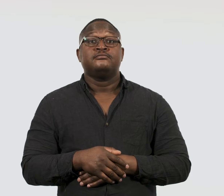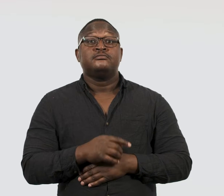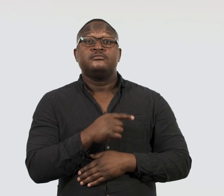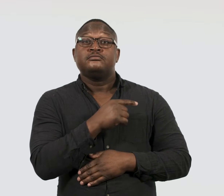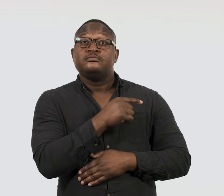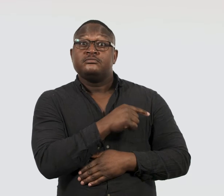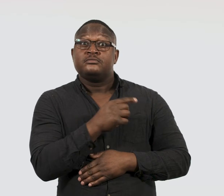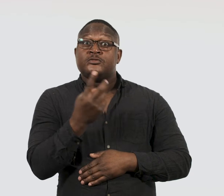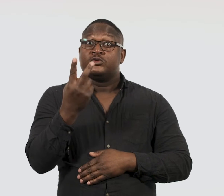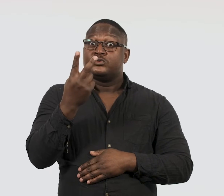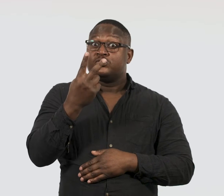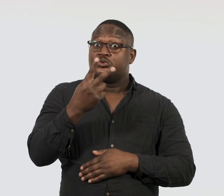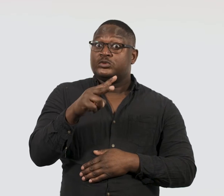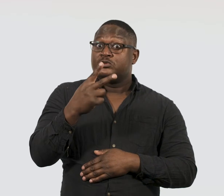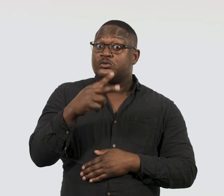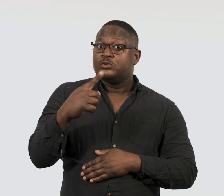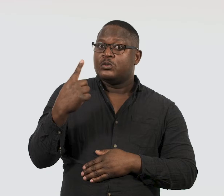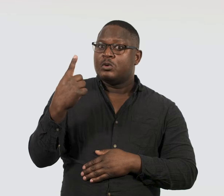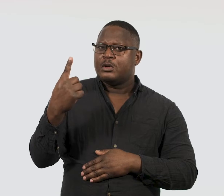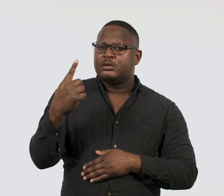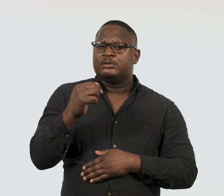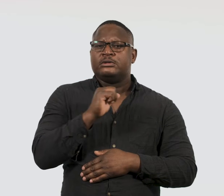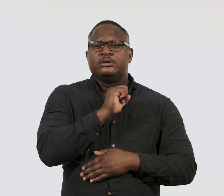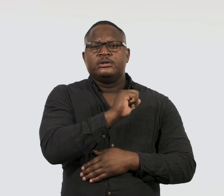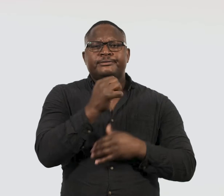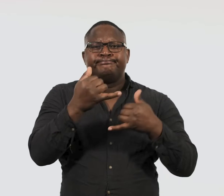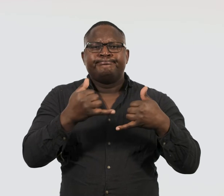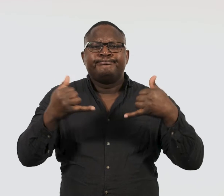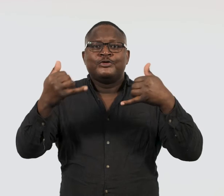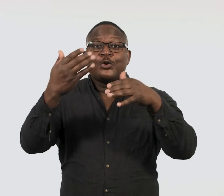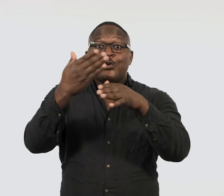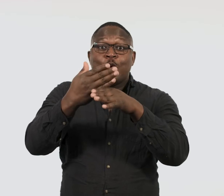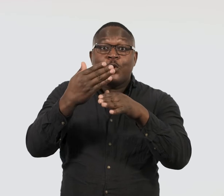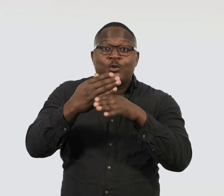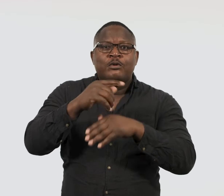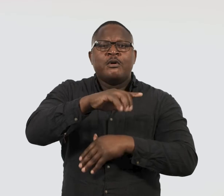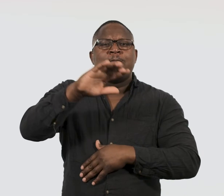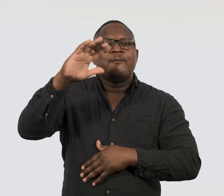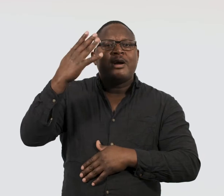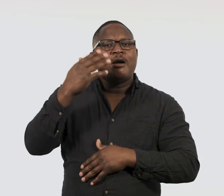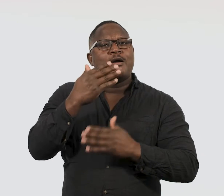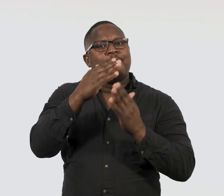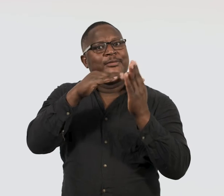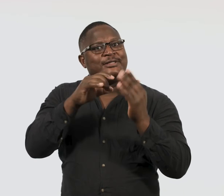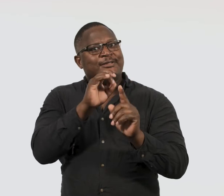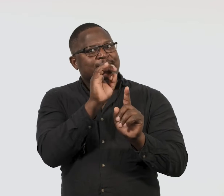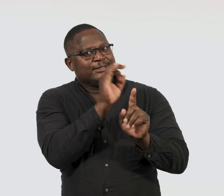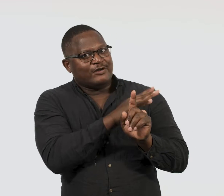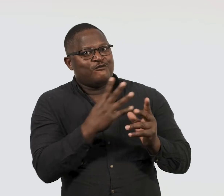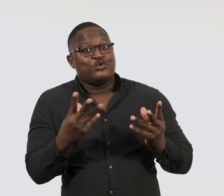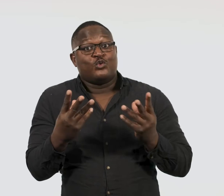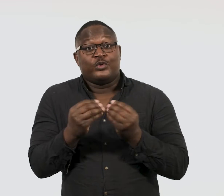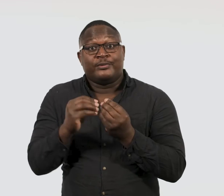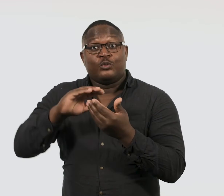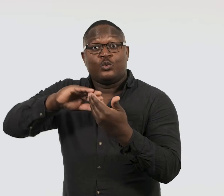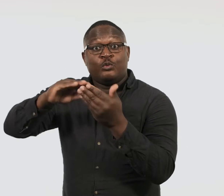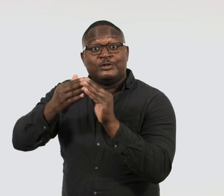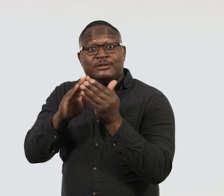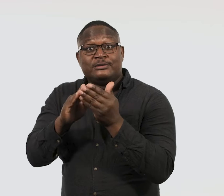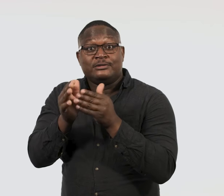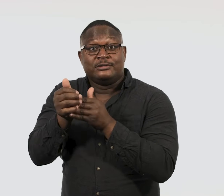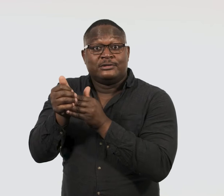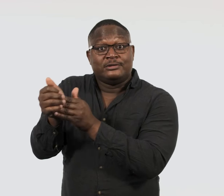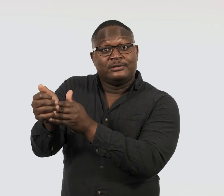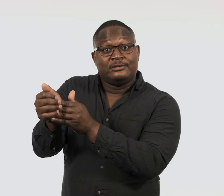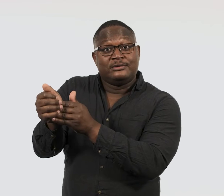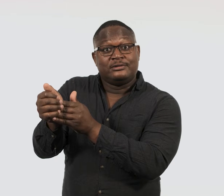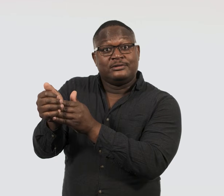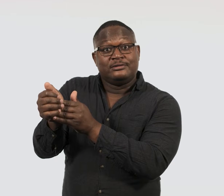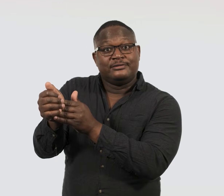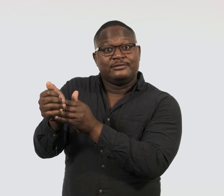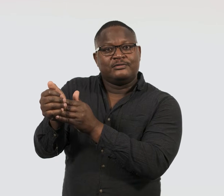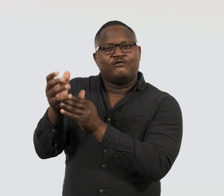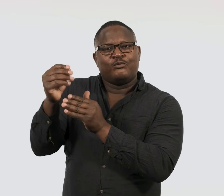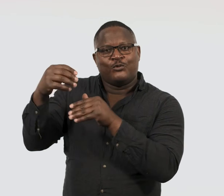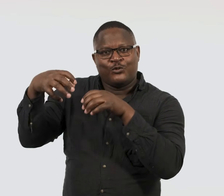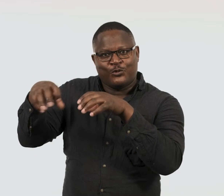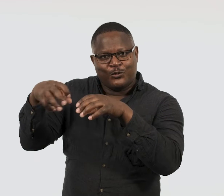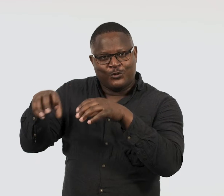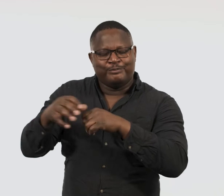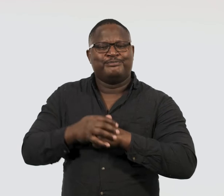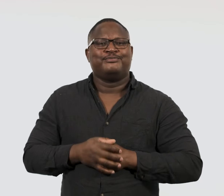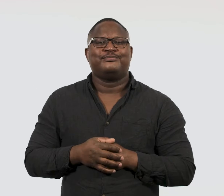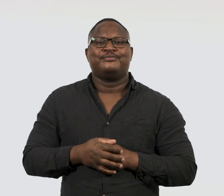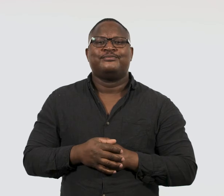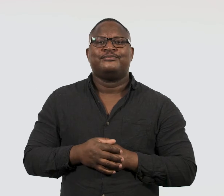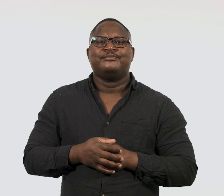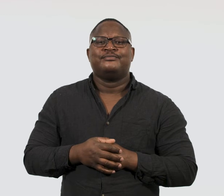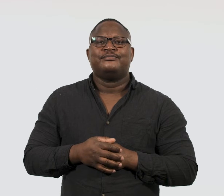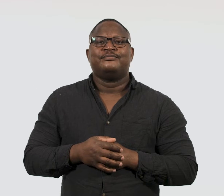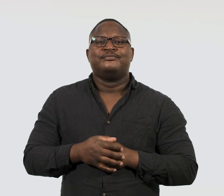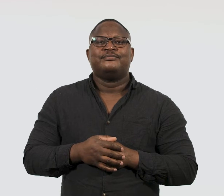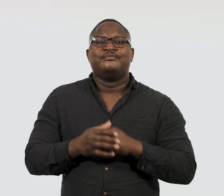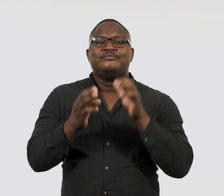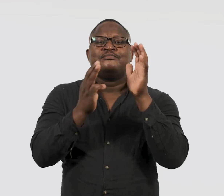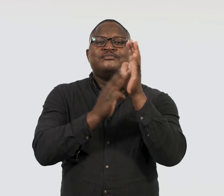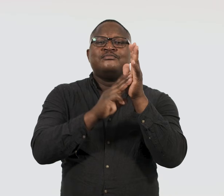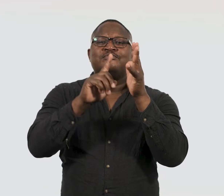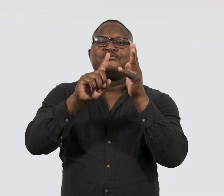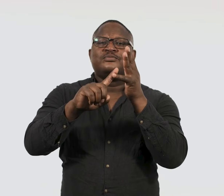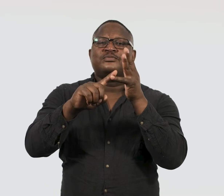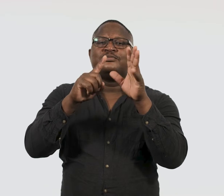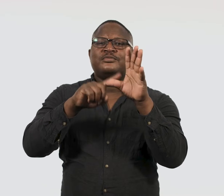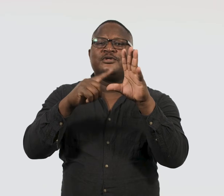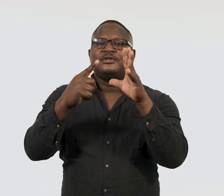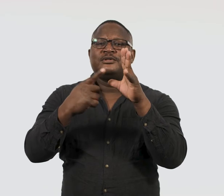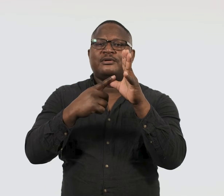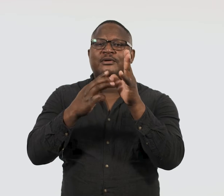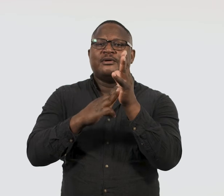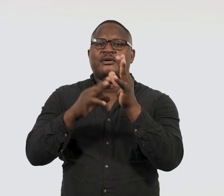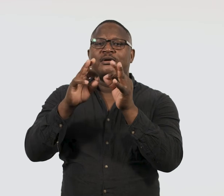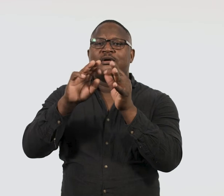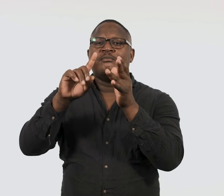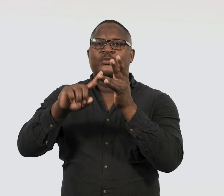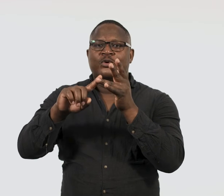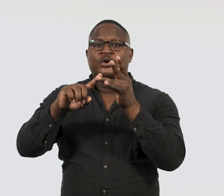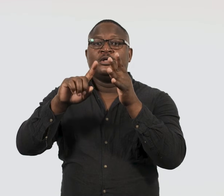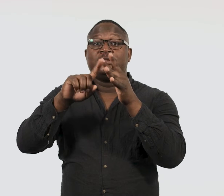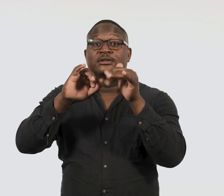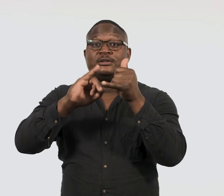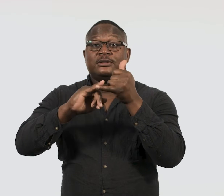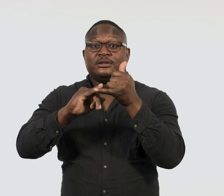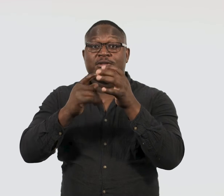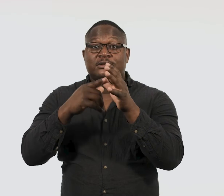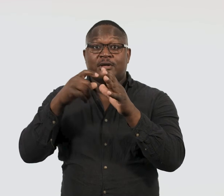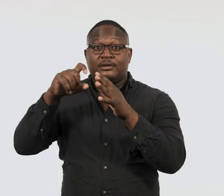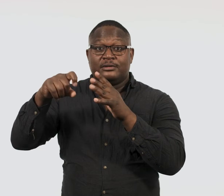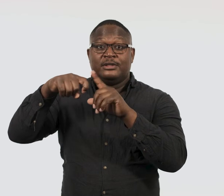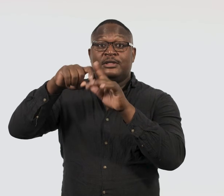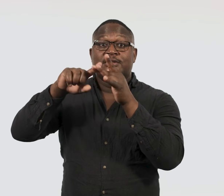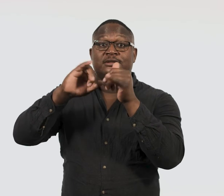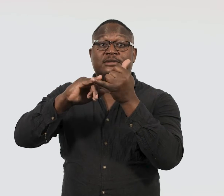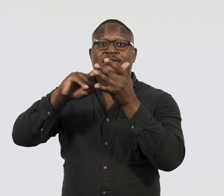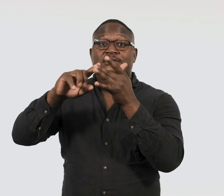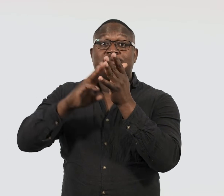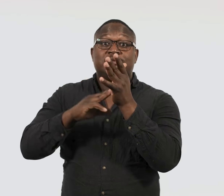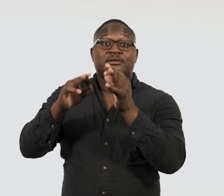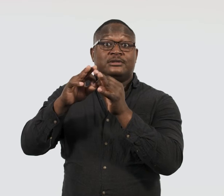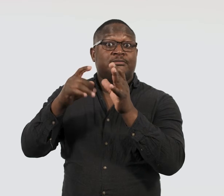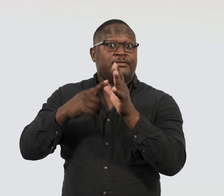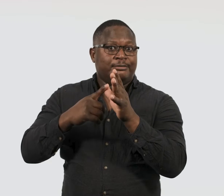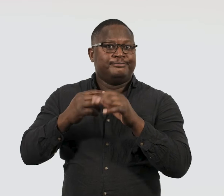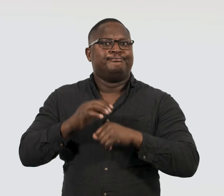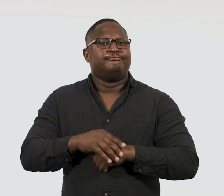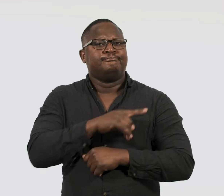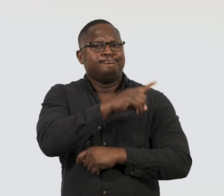His 2021 Archibald work was a painting of himself and Congolese community leader Muyambo Isaac Kisimba.